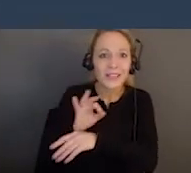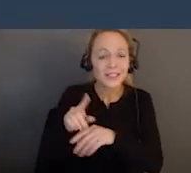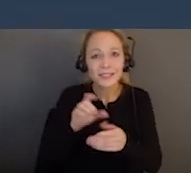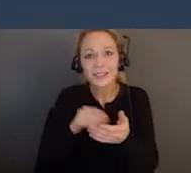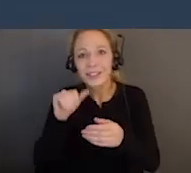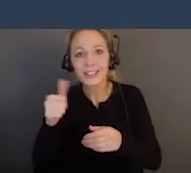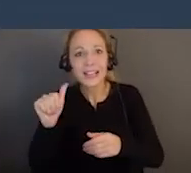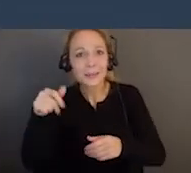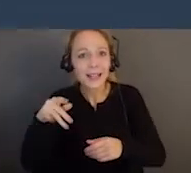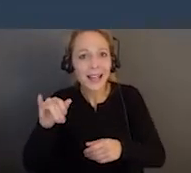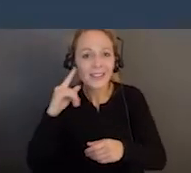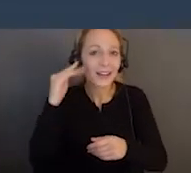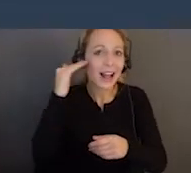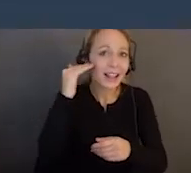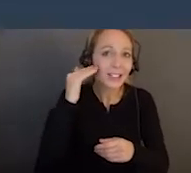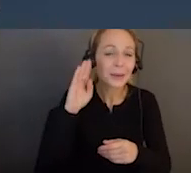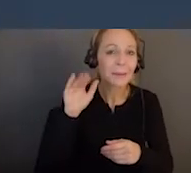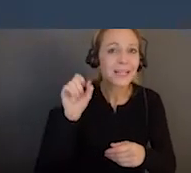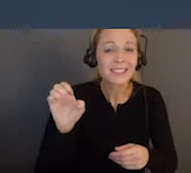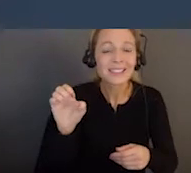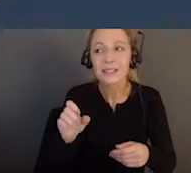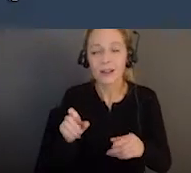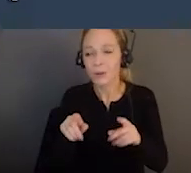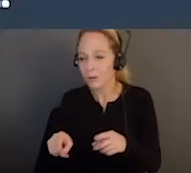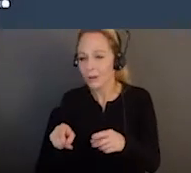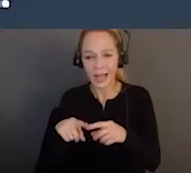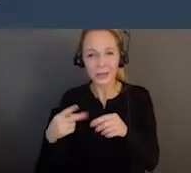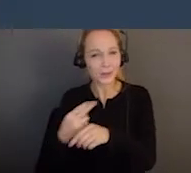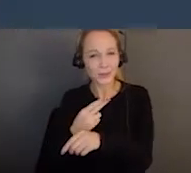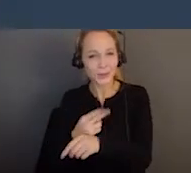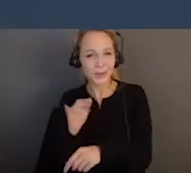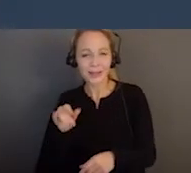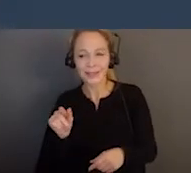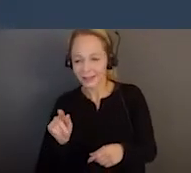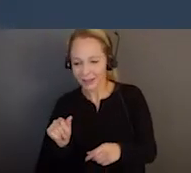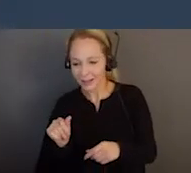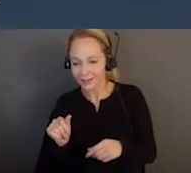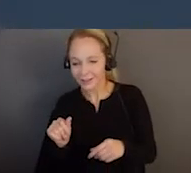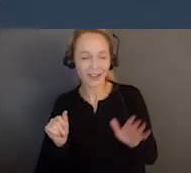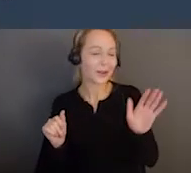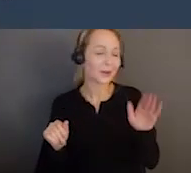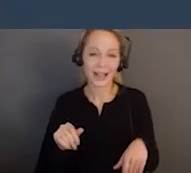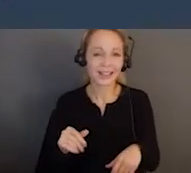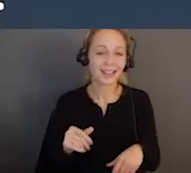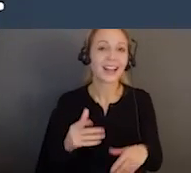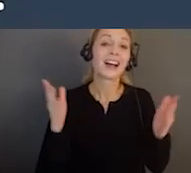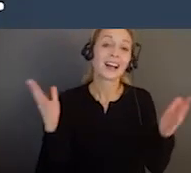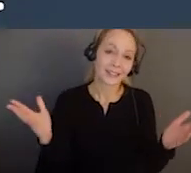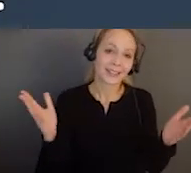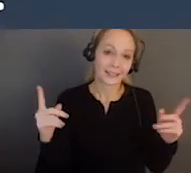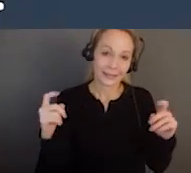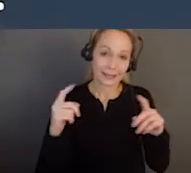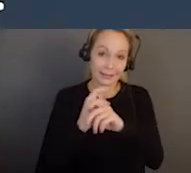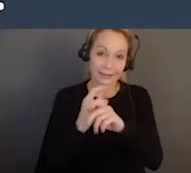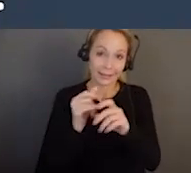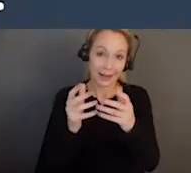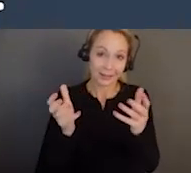FOR KNOWLEDGE BASE, I GUESS YOU CAN'T REALLY USE YOUR KNOWLEDGE BASE DATA. OKAY, THIS IS A LOT!